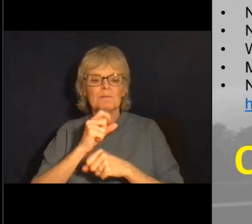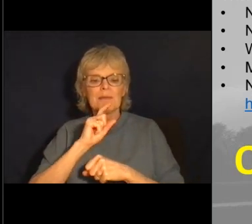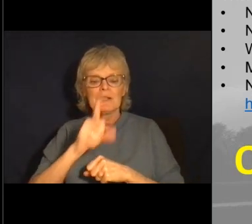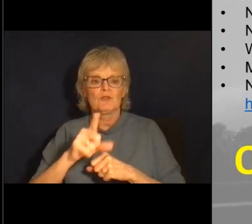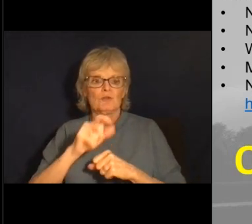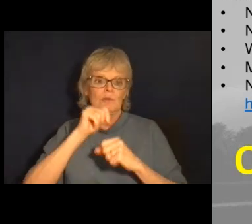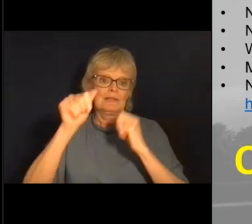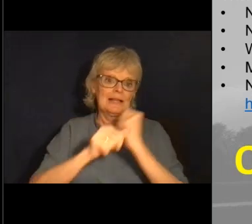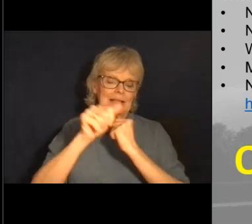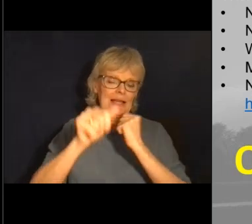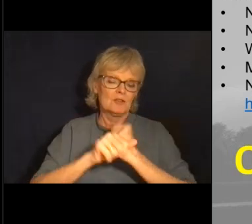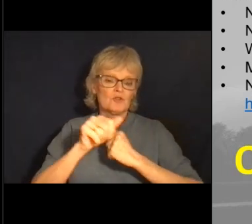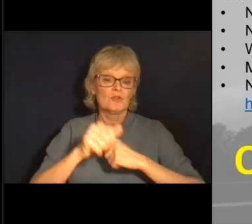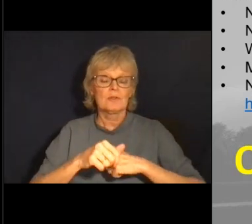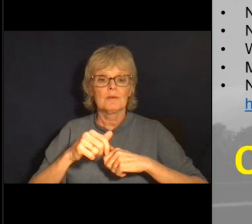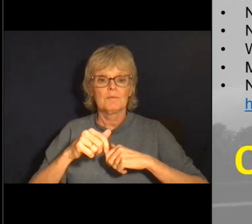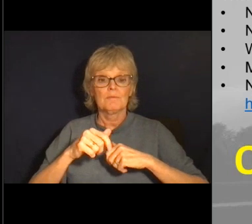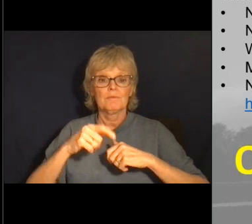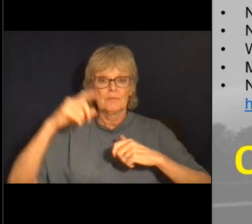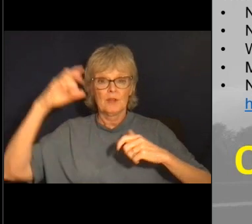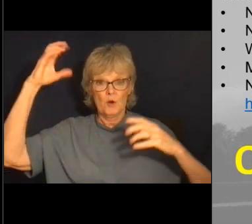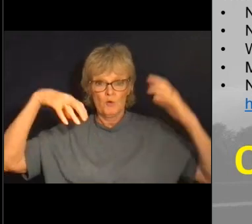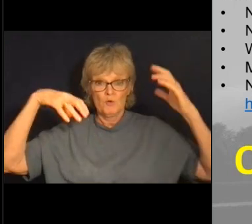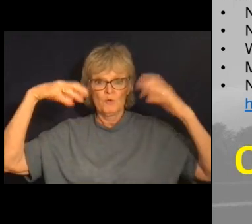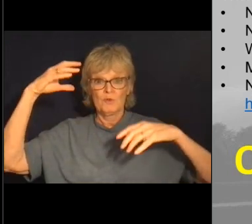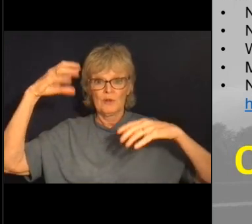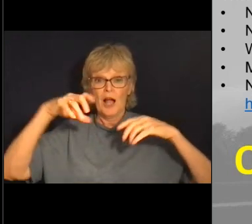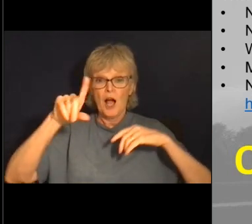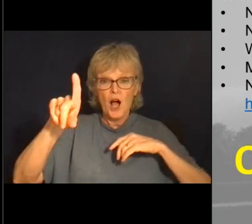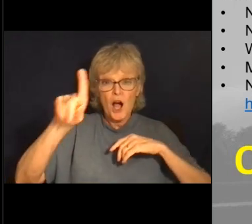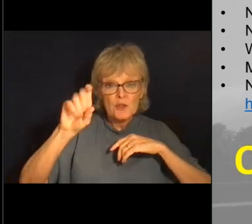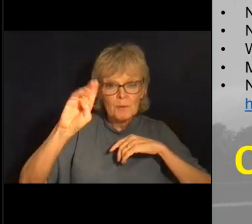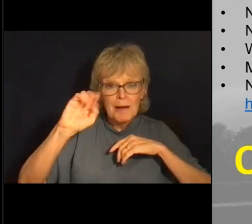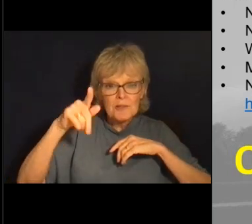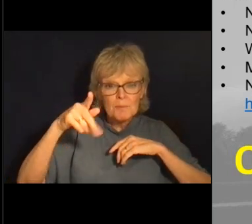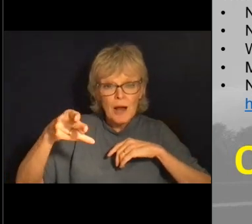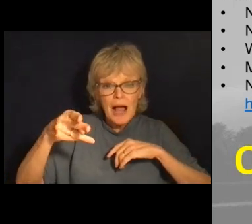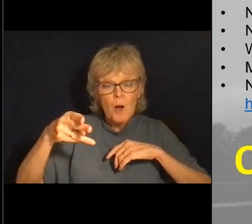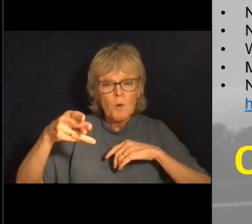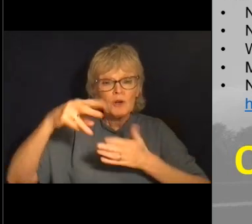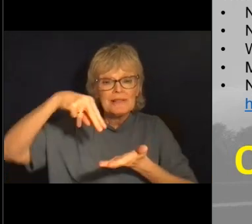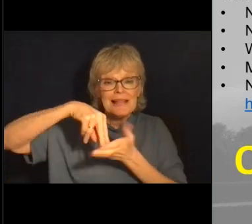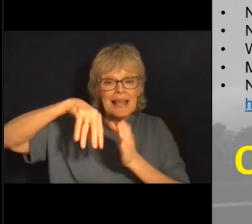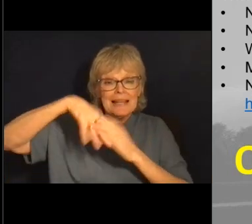And I'll tell you raindrops hurt at 100 miles an hour standing outside and that is not fun.